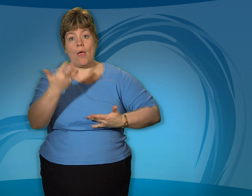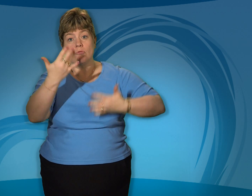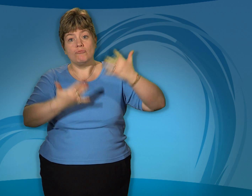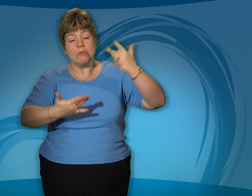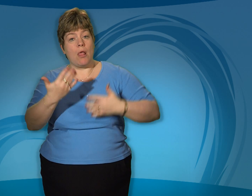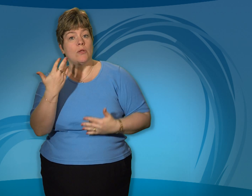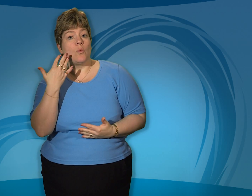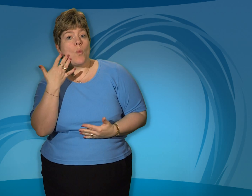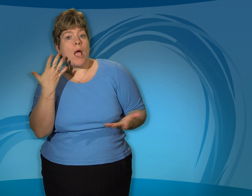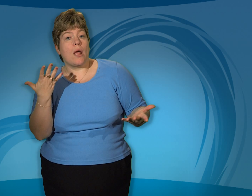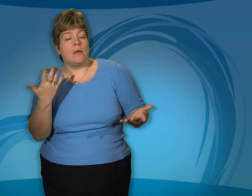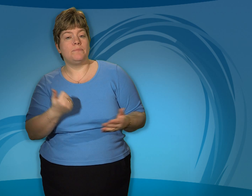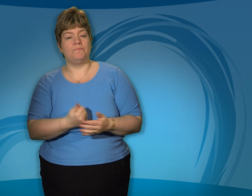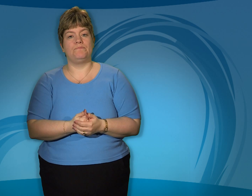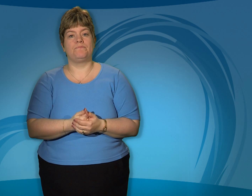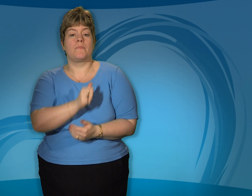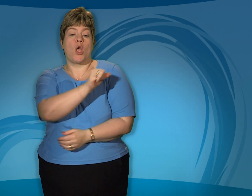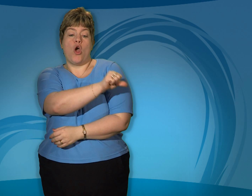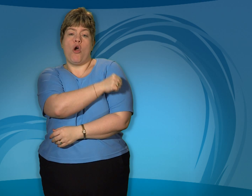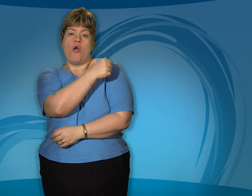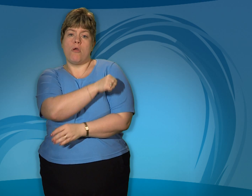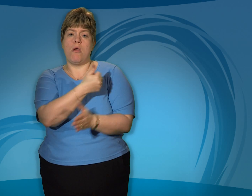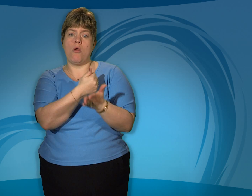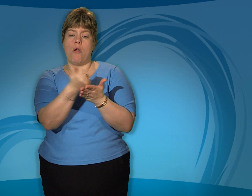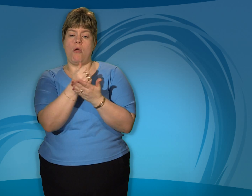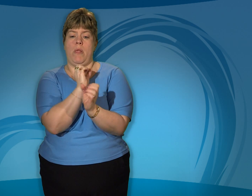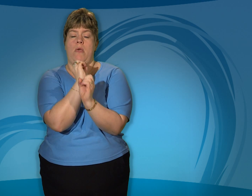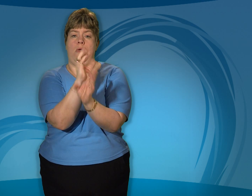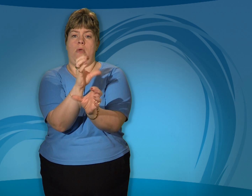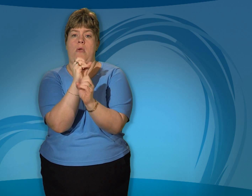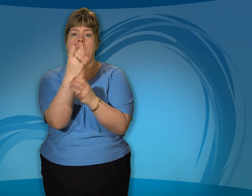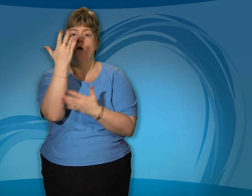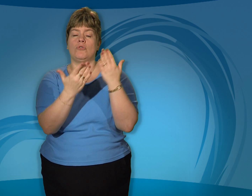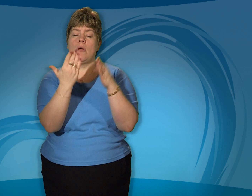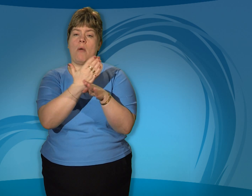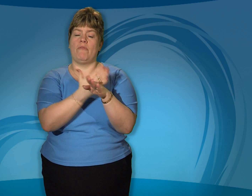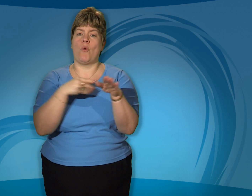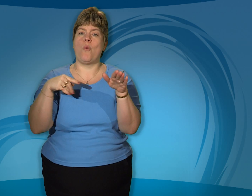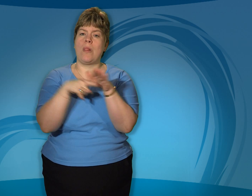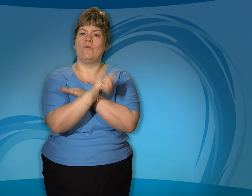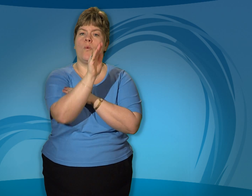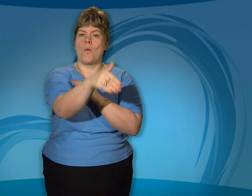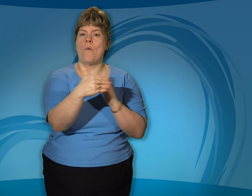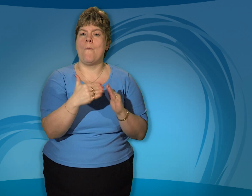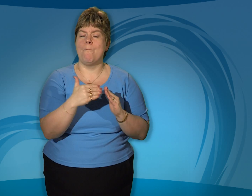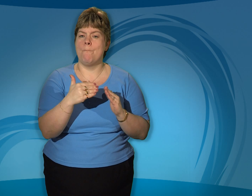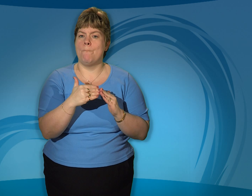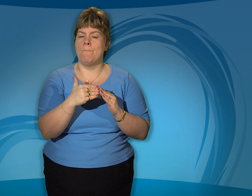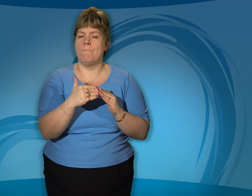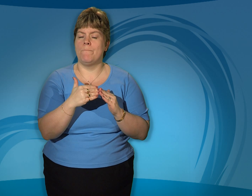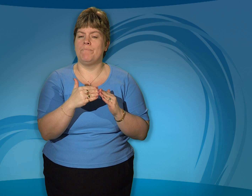When do I get the results? A nurse will usually give you the results before you leave the unit.